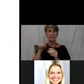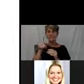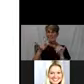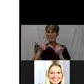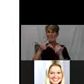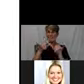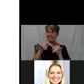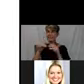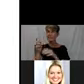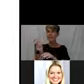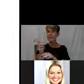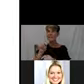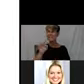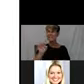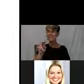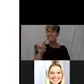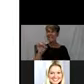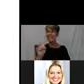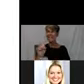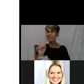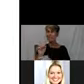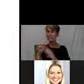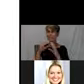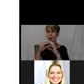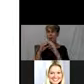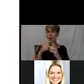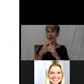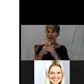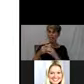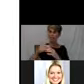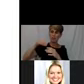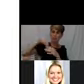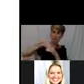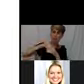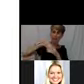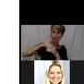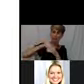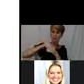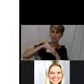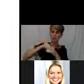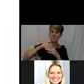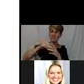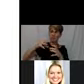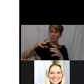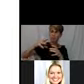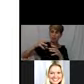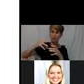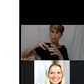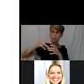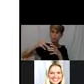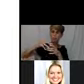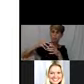that it requires packing and that attachment of a vacuum to kinda squeeze the ends together to help it close.